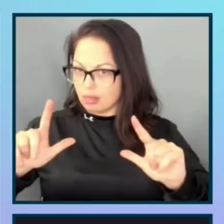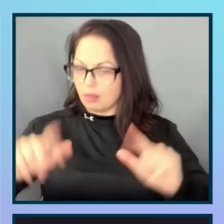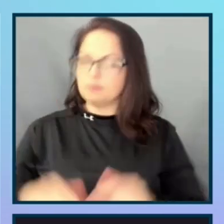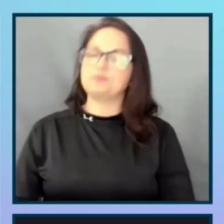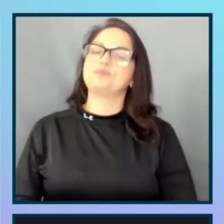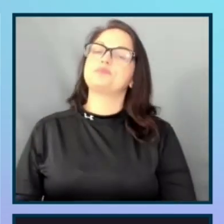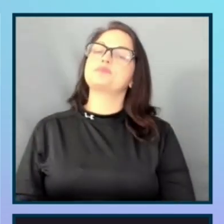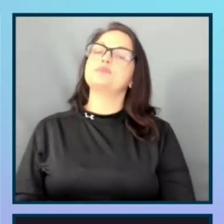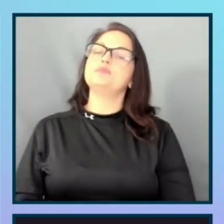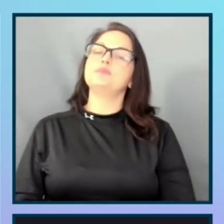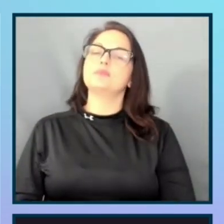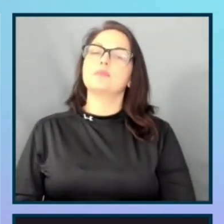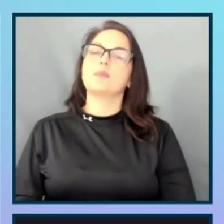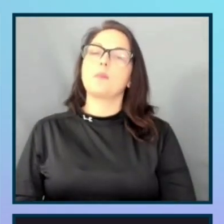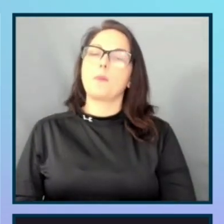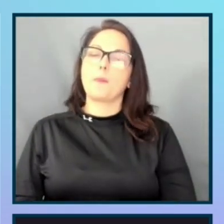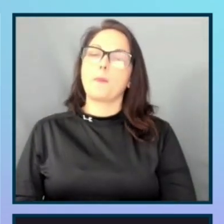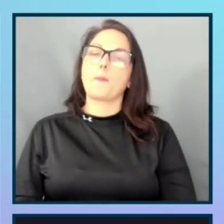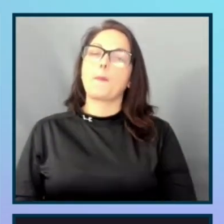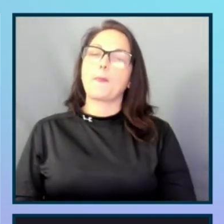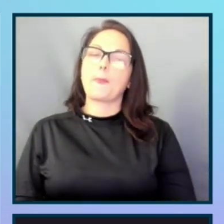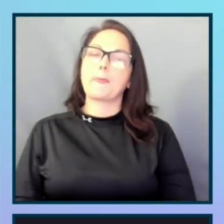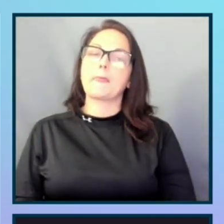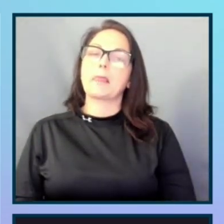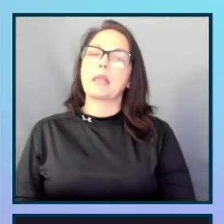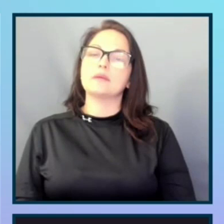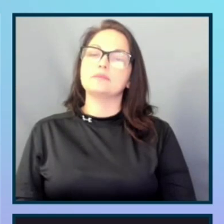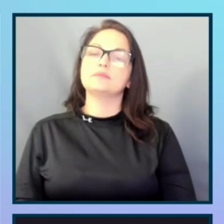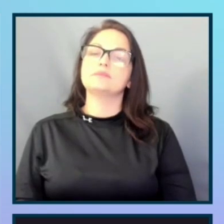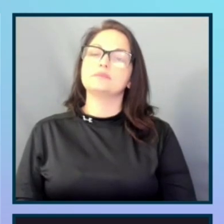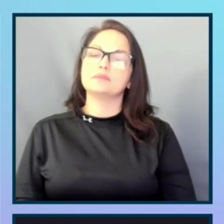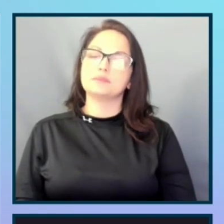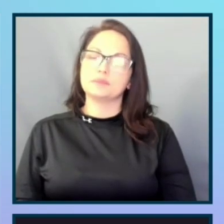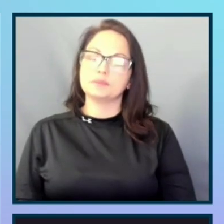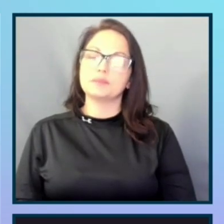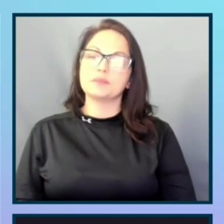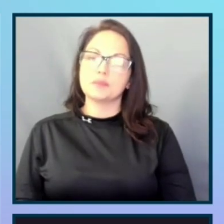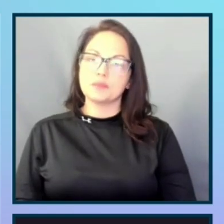And there are options, so what are those options?